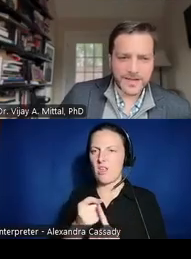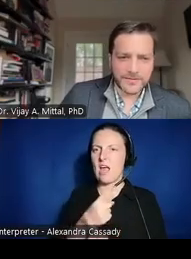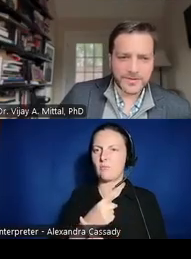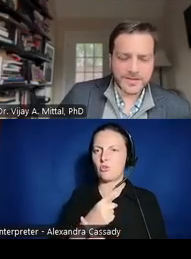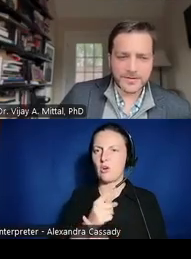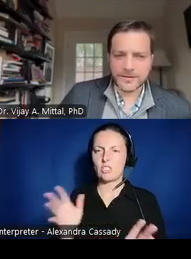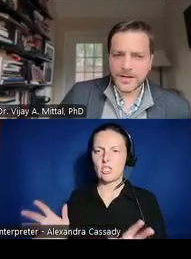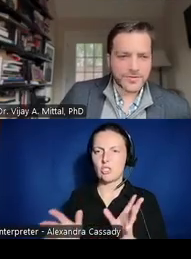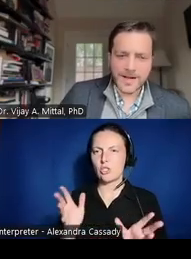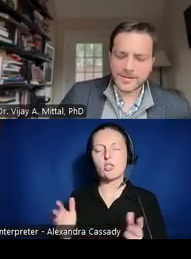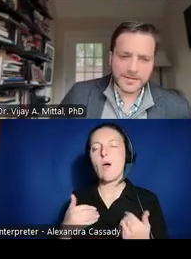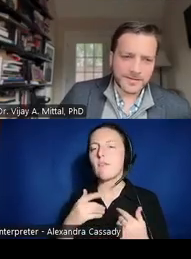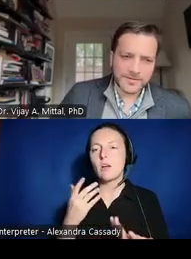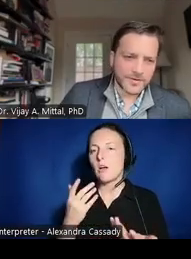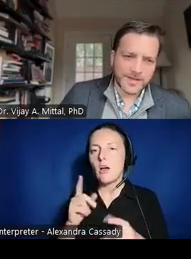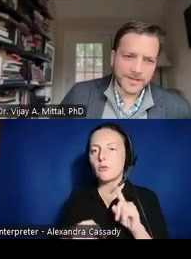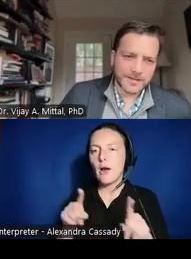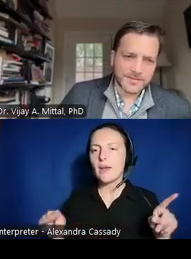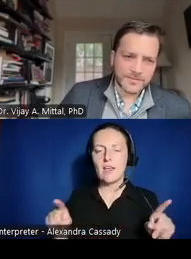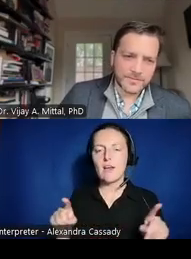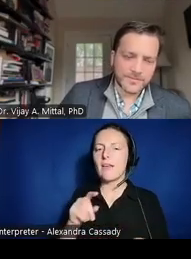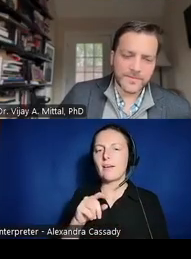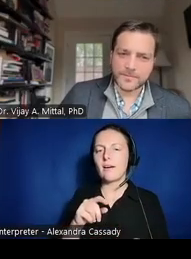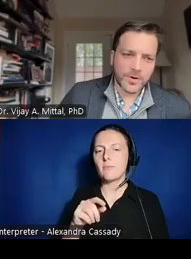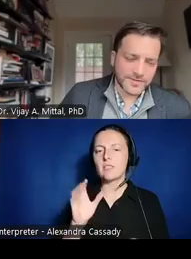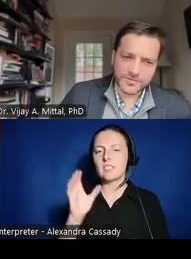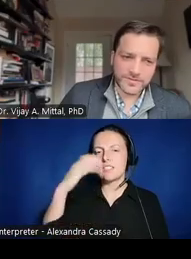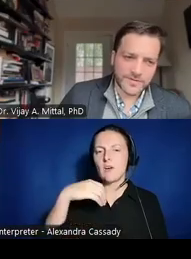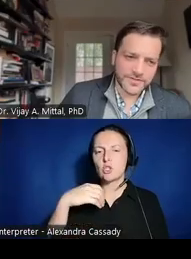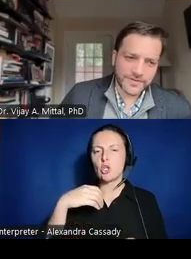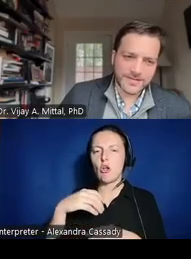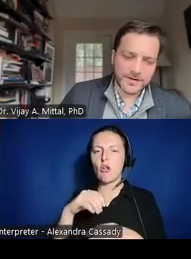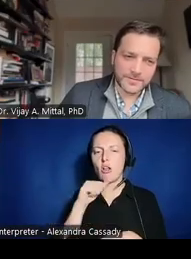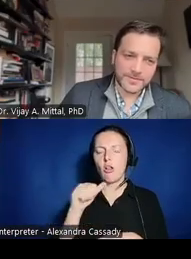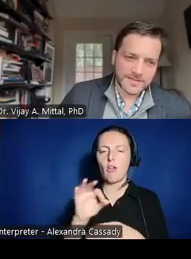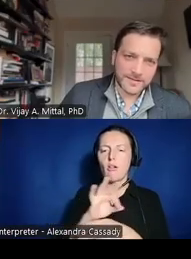behaviors that are directly contributing to the broad social dysfunction that's characteristic